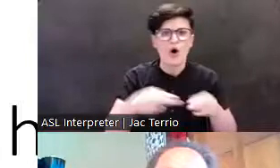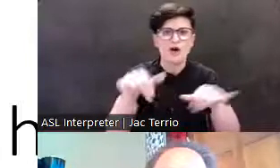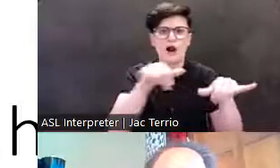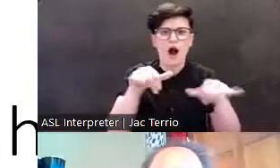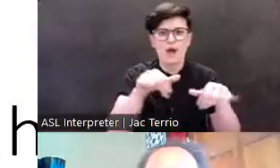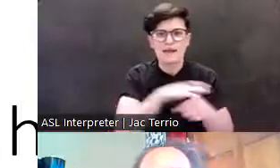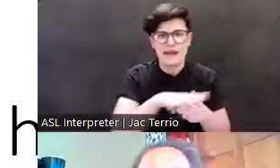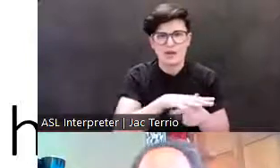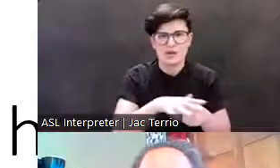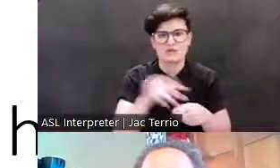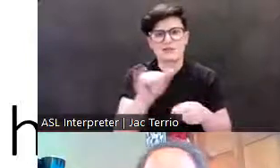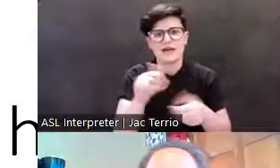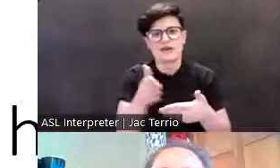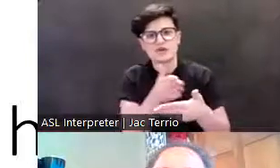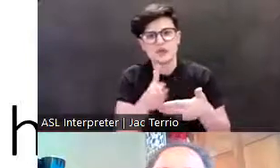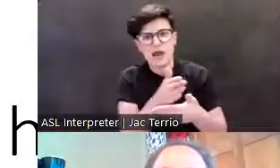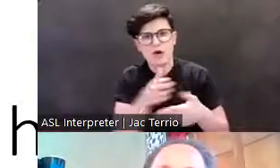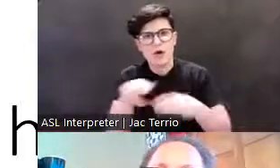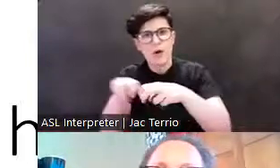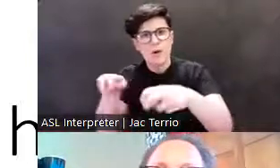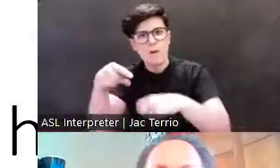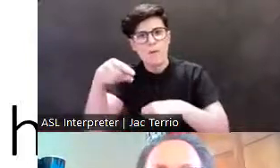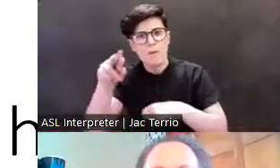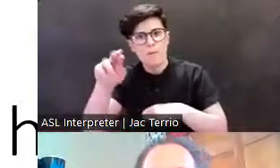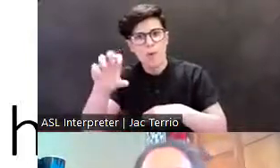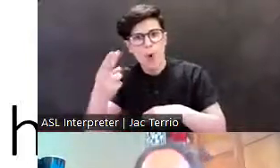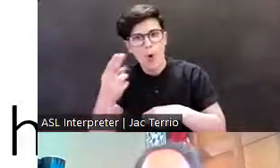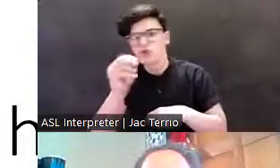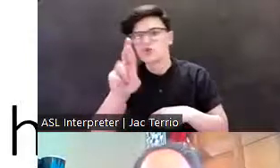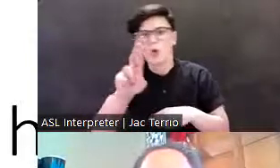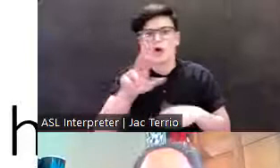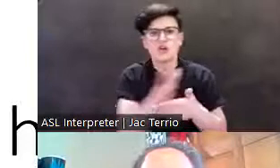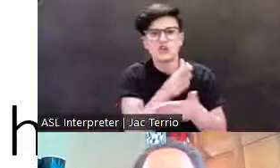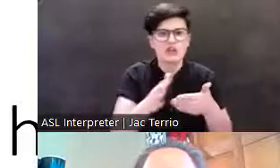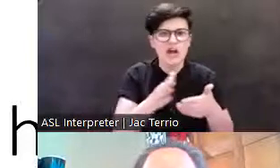If you have a shared driveway. Those are things that the landlord is obligated to take care of.